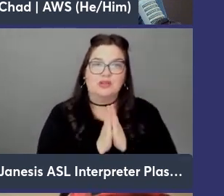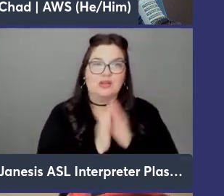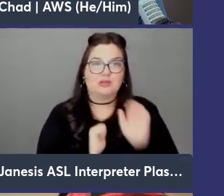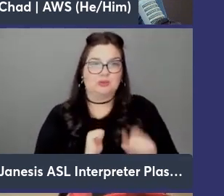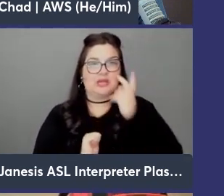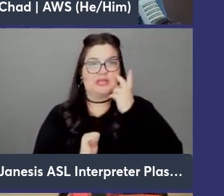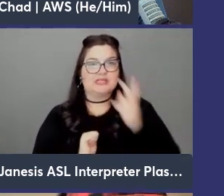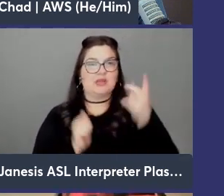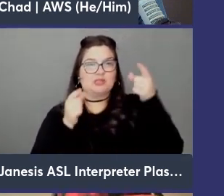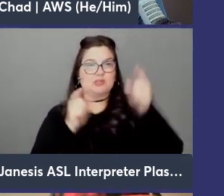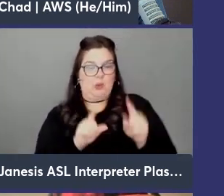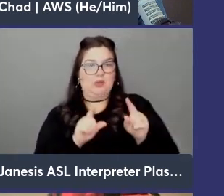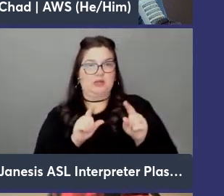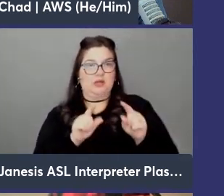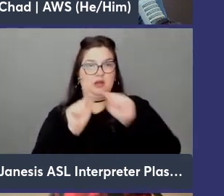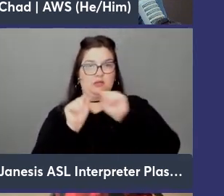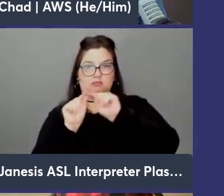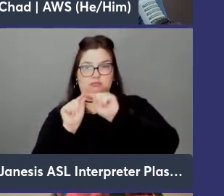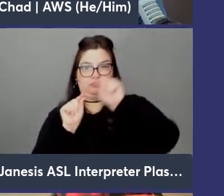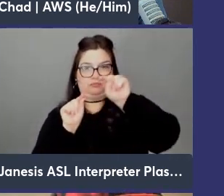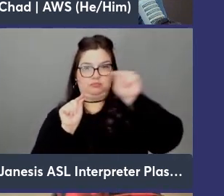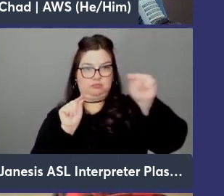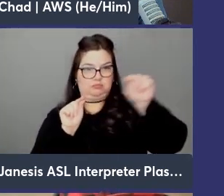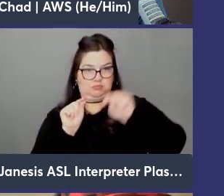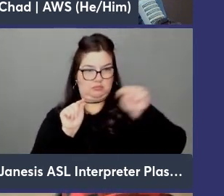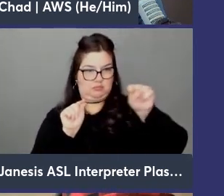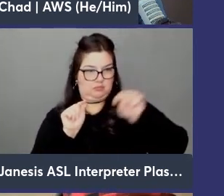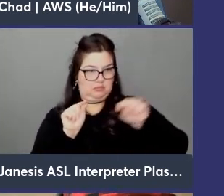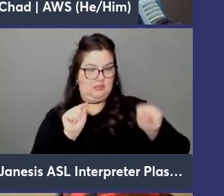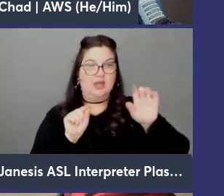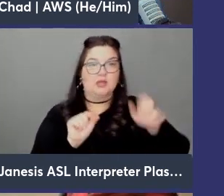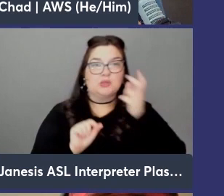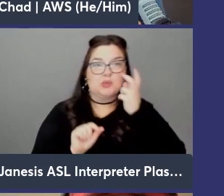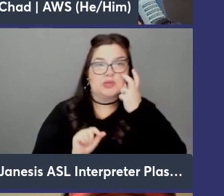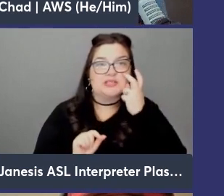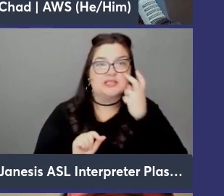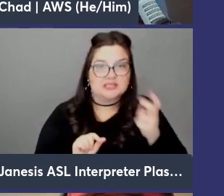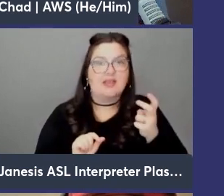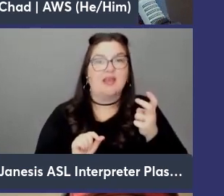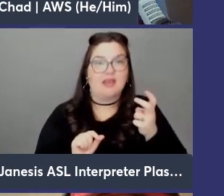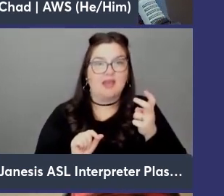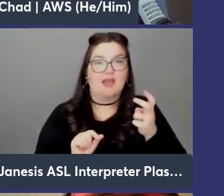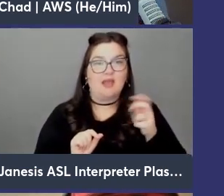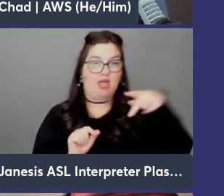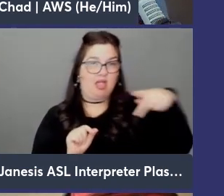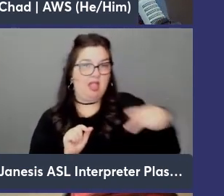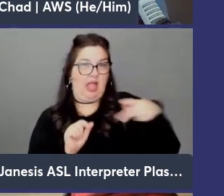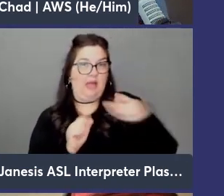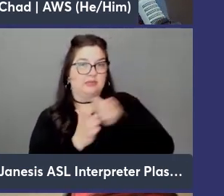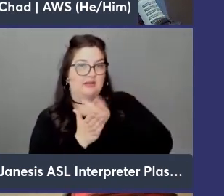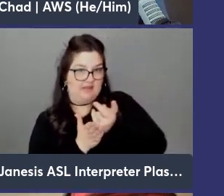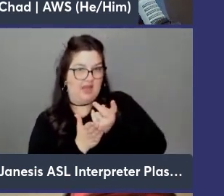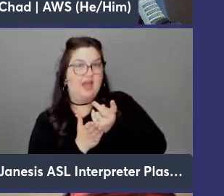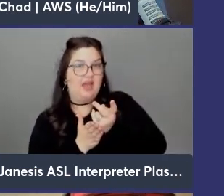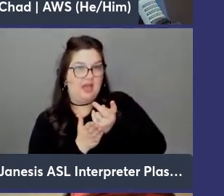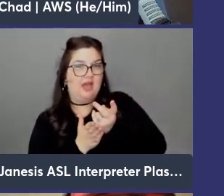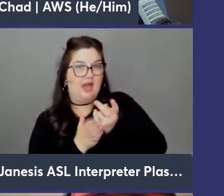so we got here due to this, the post to social Lambda, failed. As I mentioned, you can immediately go upstream